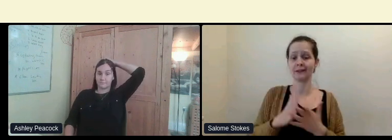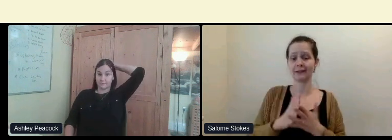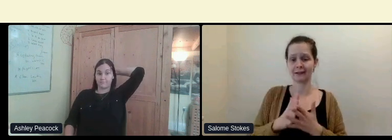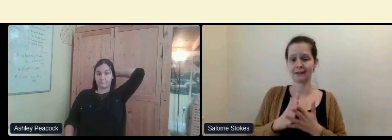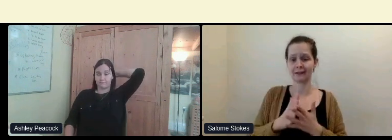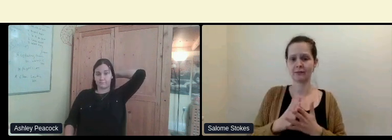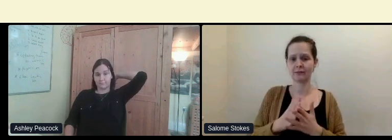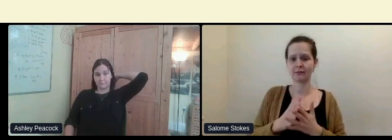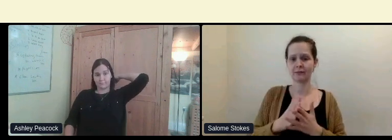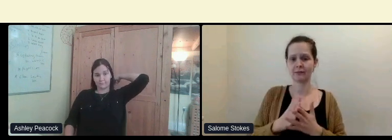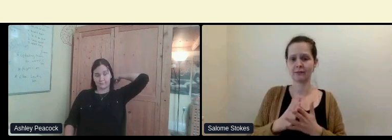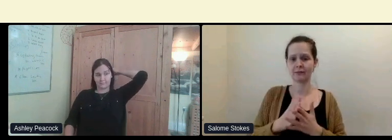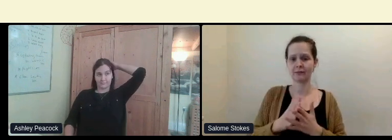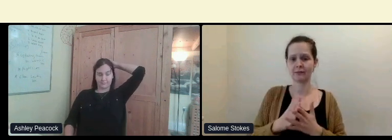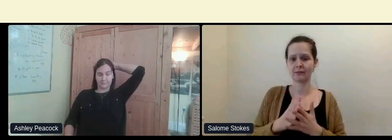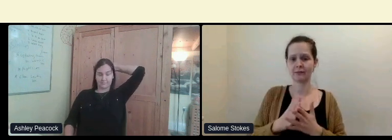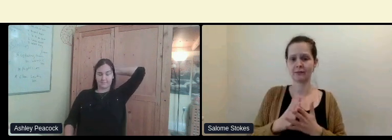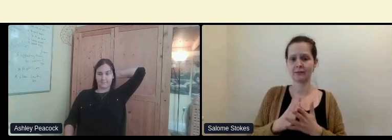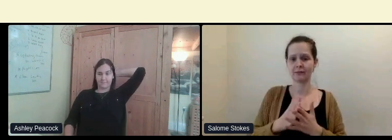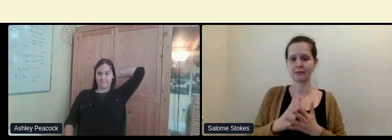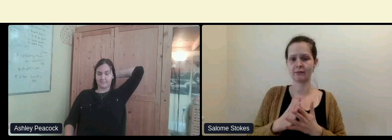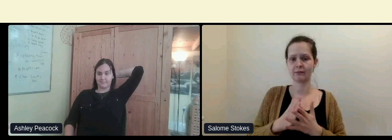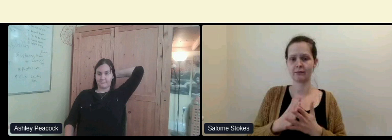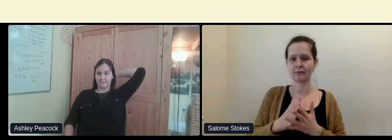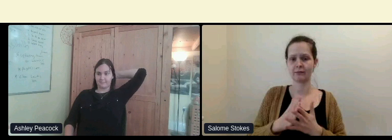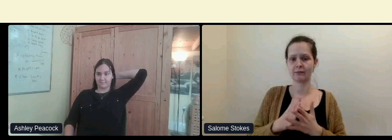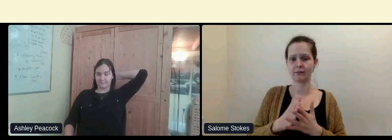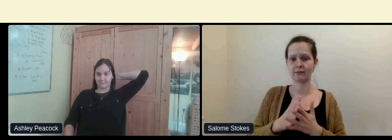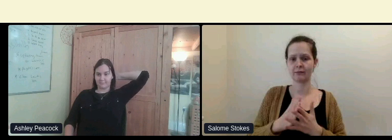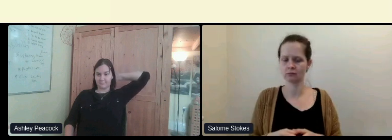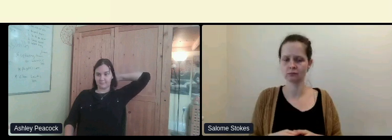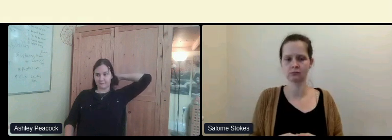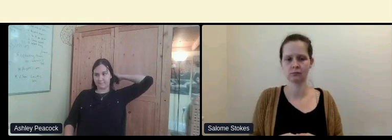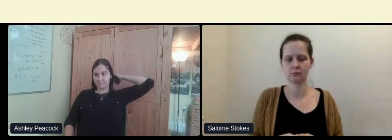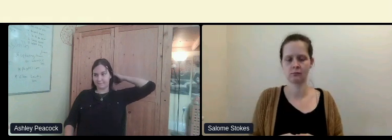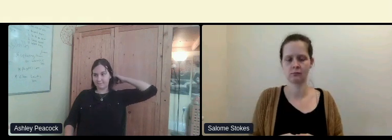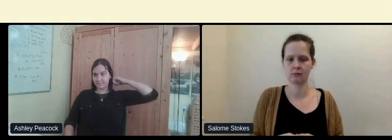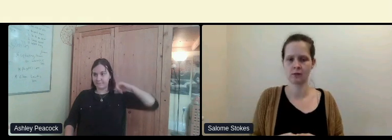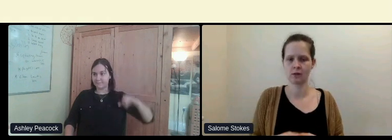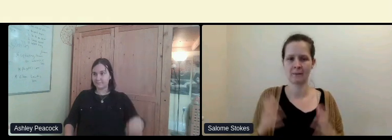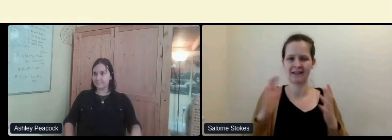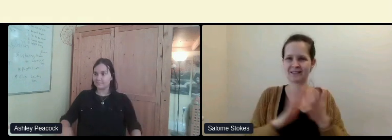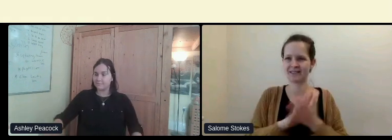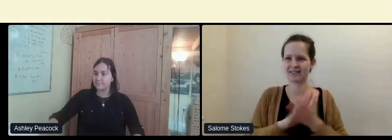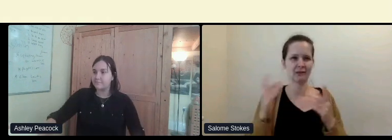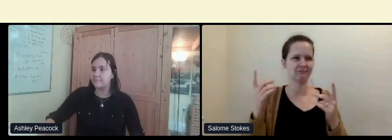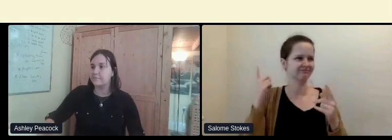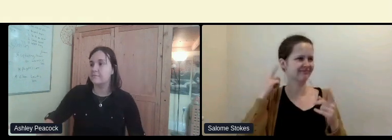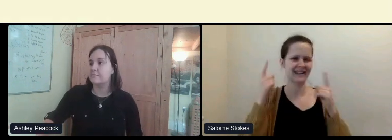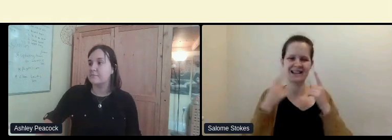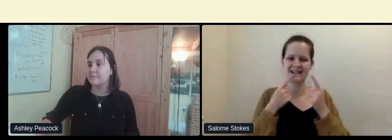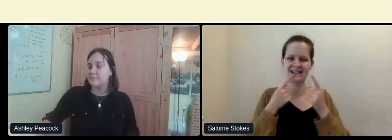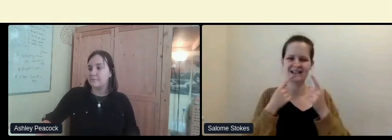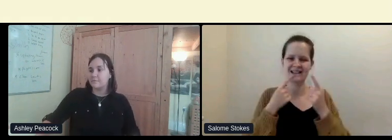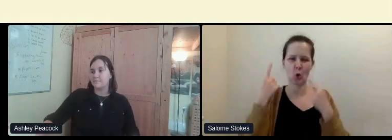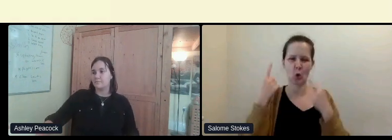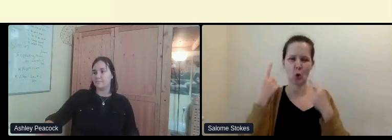is to use noise cancelling headphones so I can't hear any of that. Then occasionally I have to get